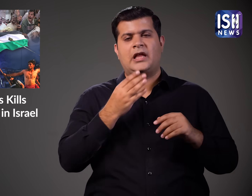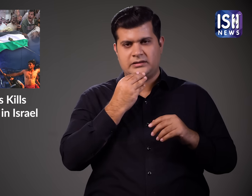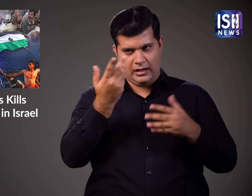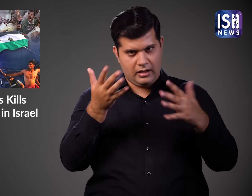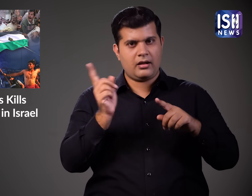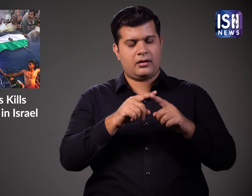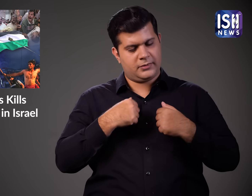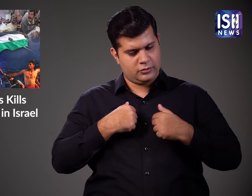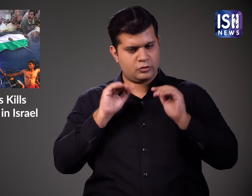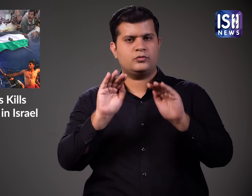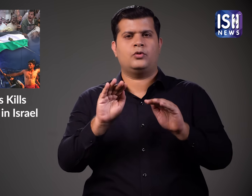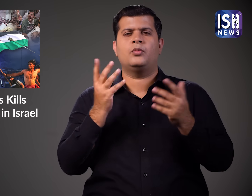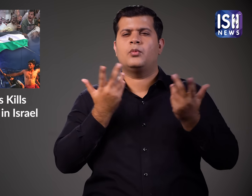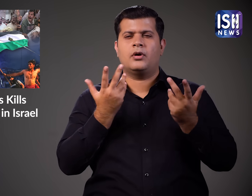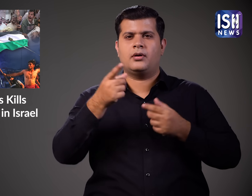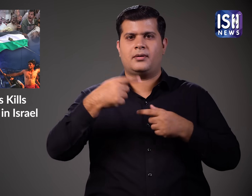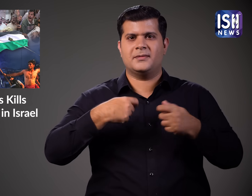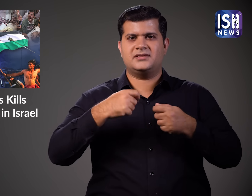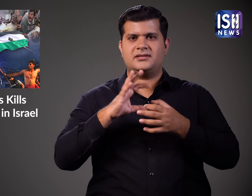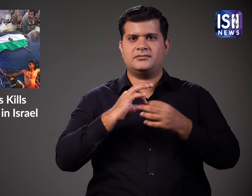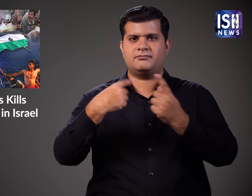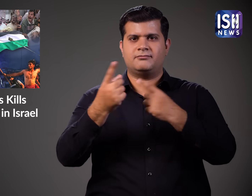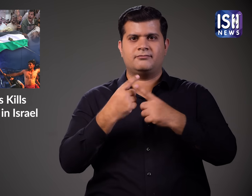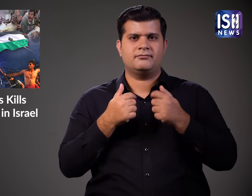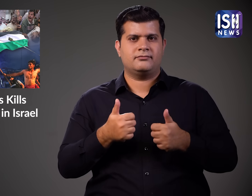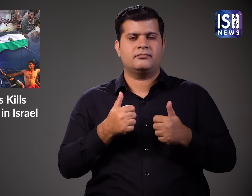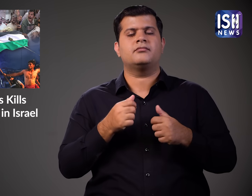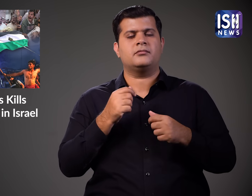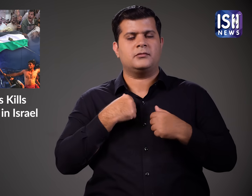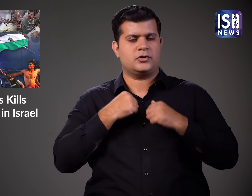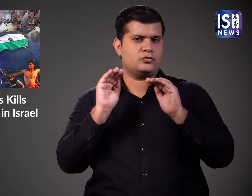India also supports Israel as they have trade ties.